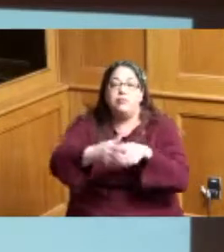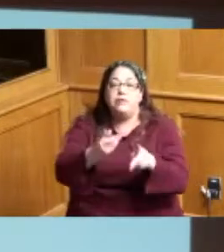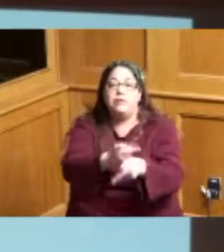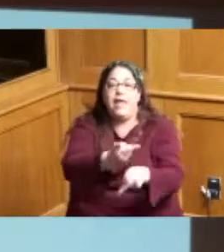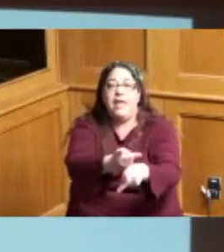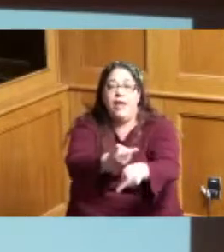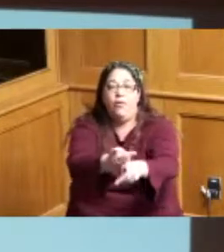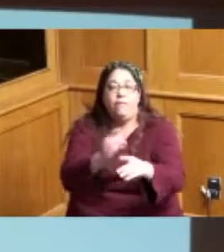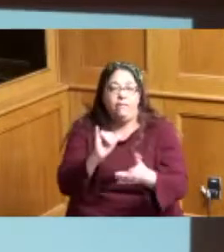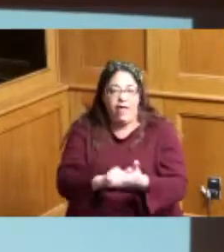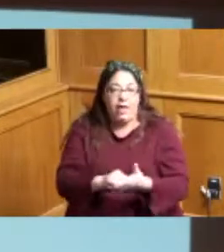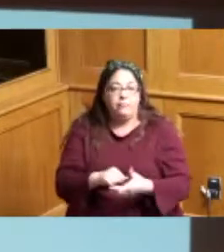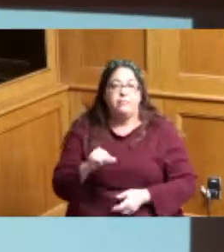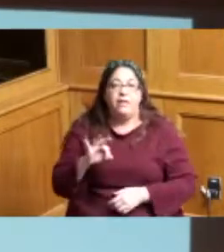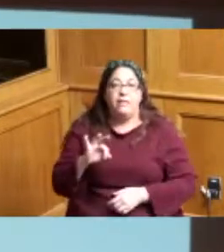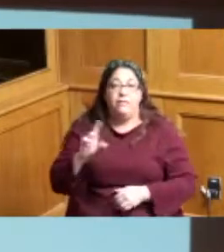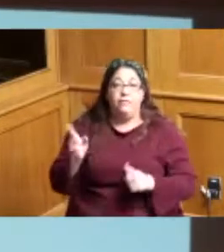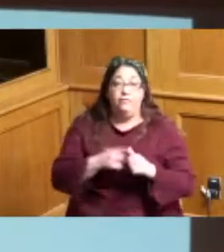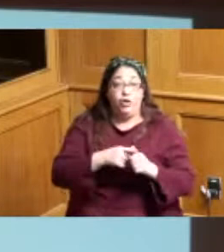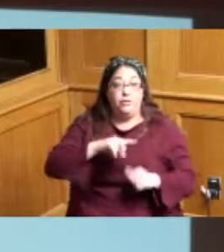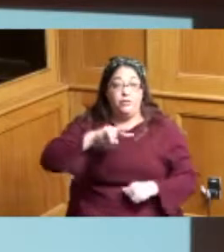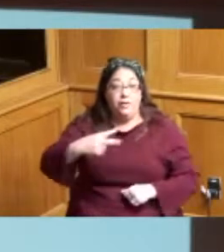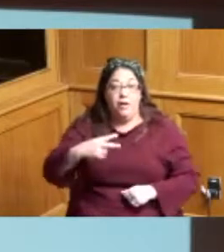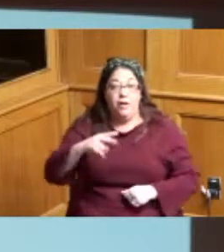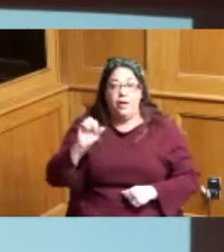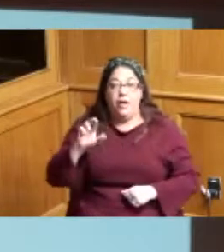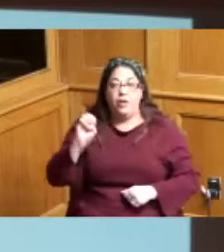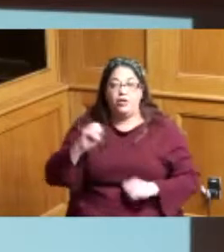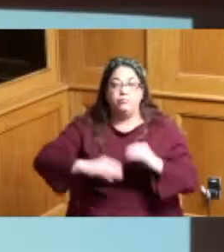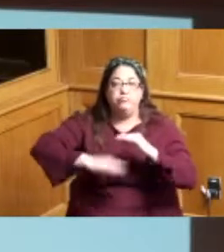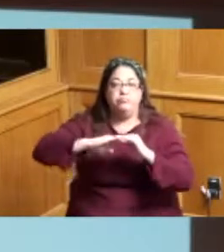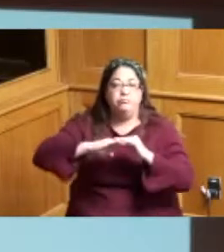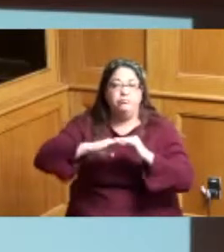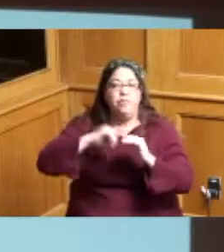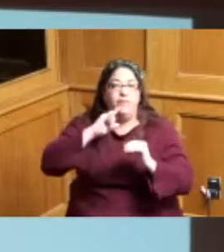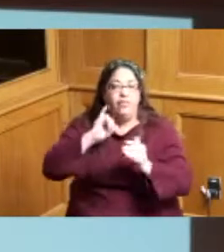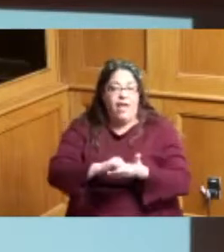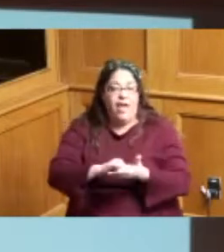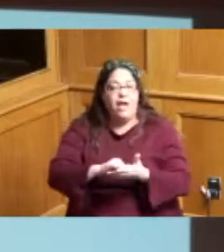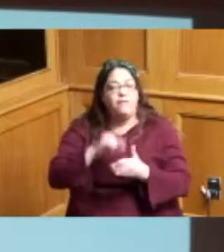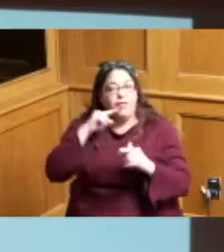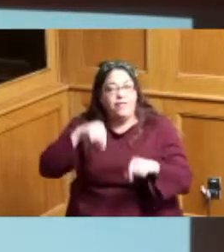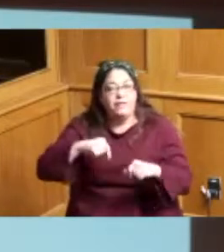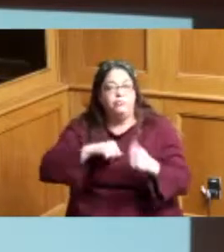them so the first two acres will be kind of the cap under this approach that we are proposing